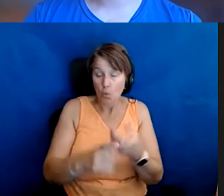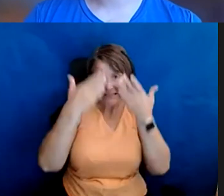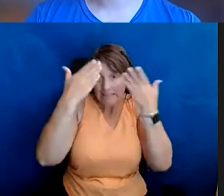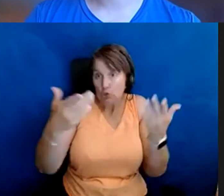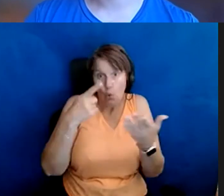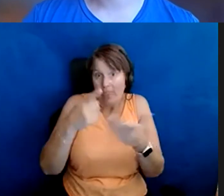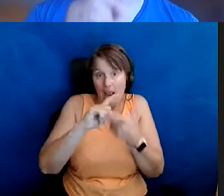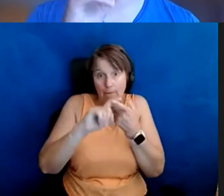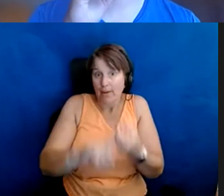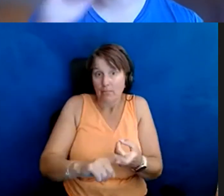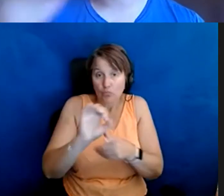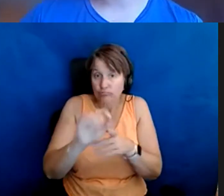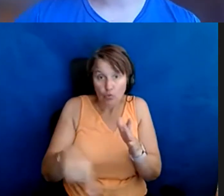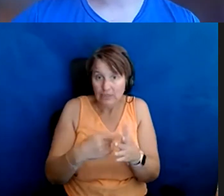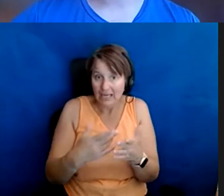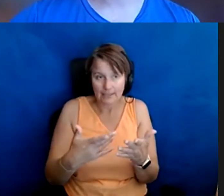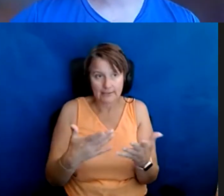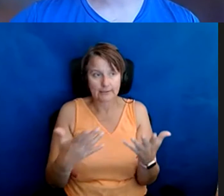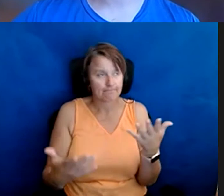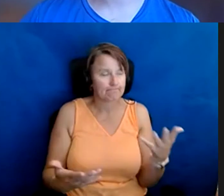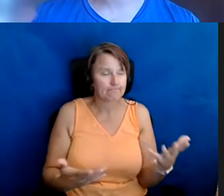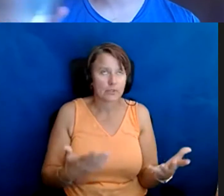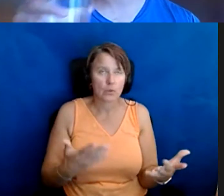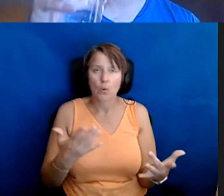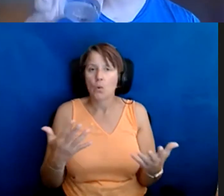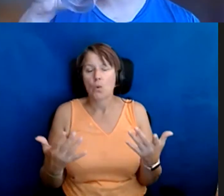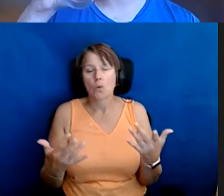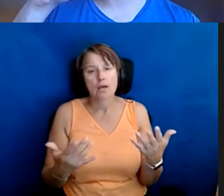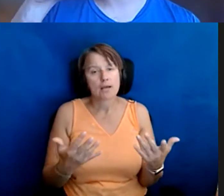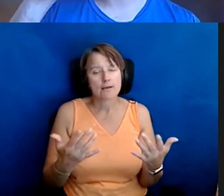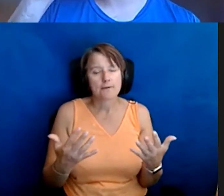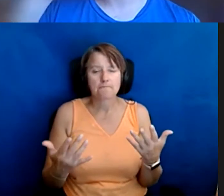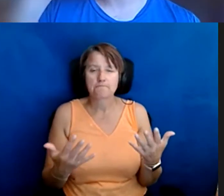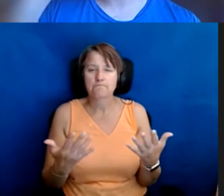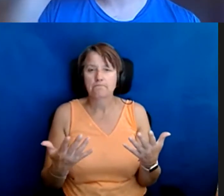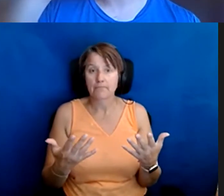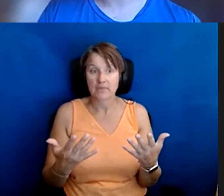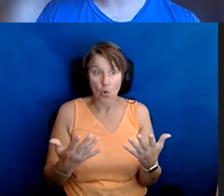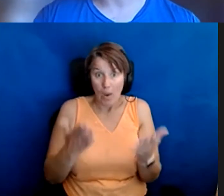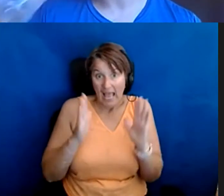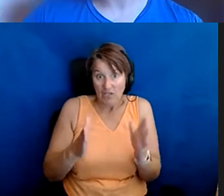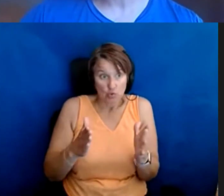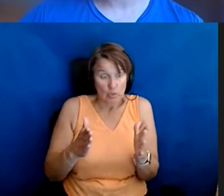And so, there was a sort of certain sort of leap of faith taking in everyone's efforts.